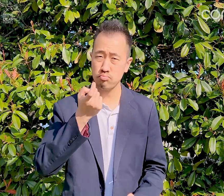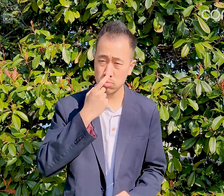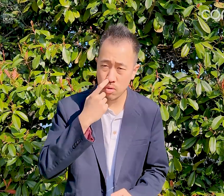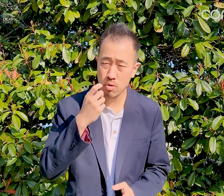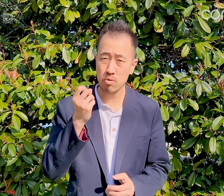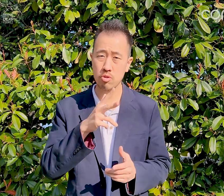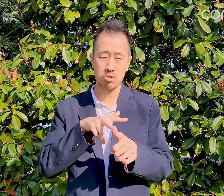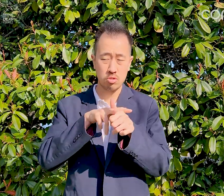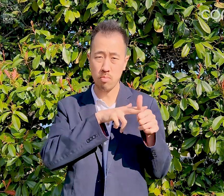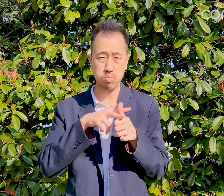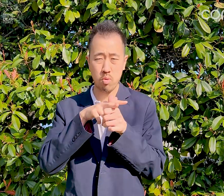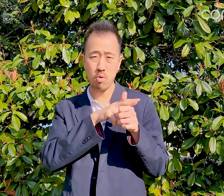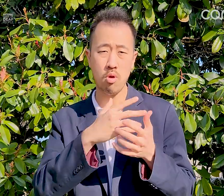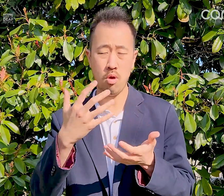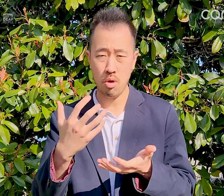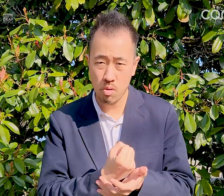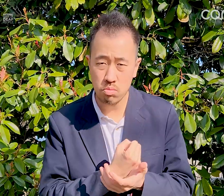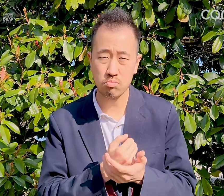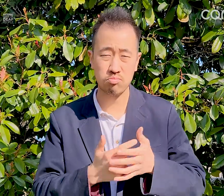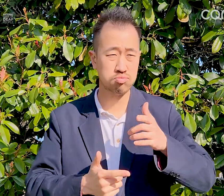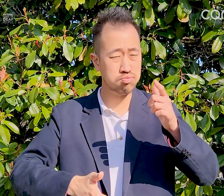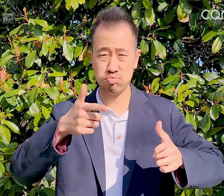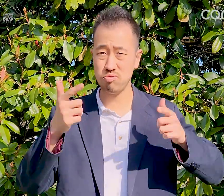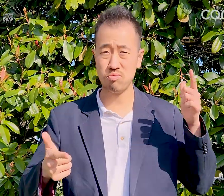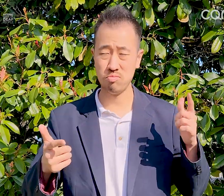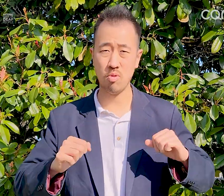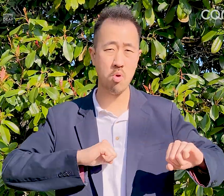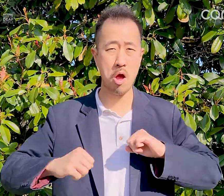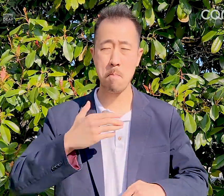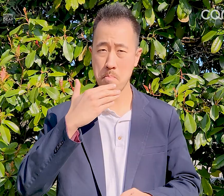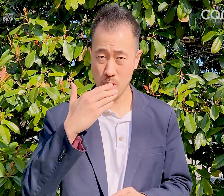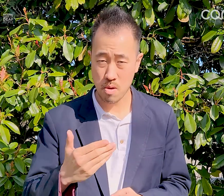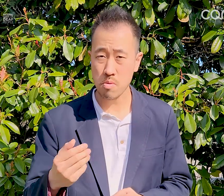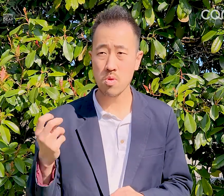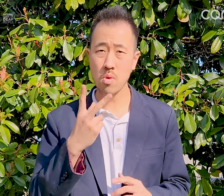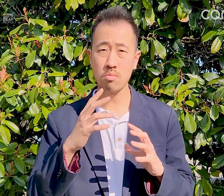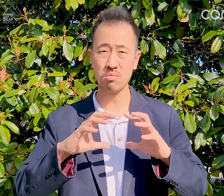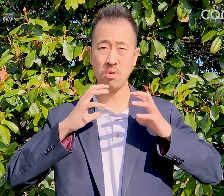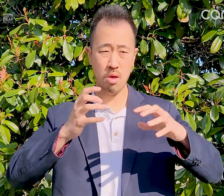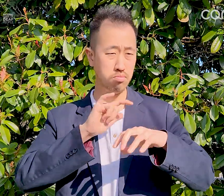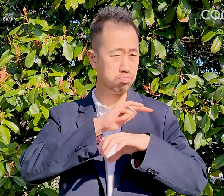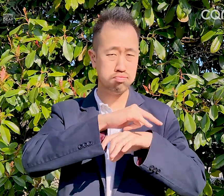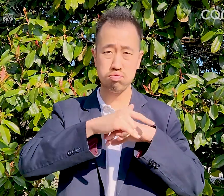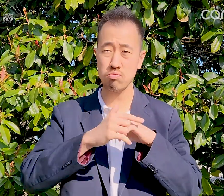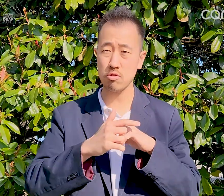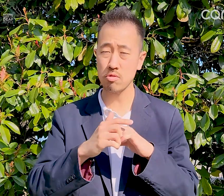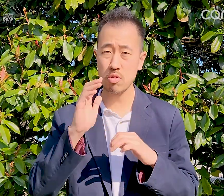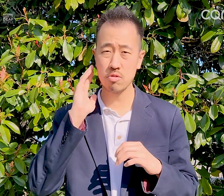study, access and acquire information, and engage in various activities on an equal footing with hearing individuals. Furthermore, when traveling anywhere in the world,